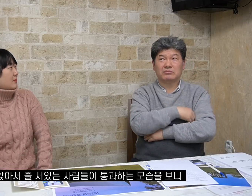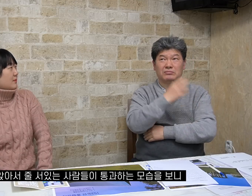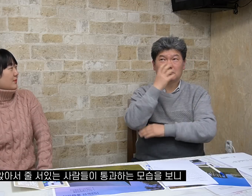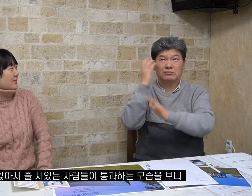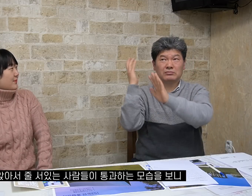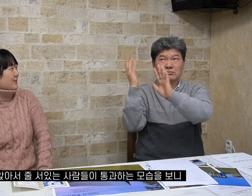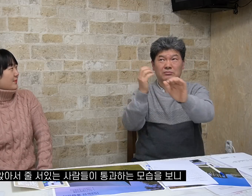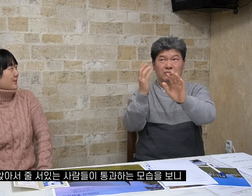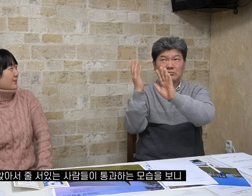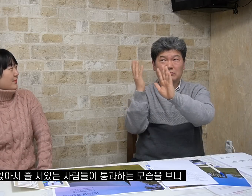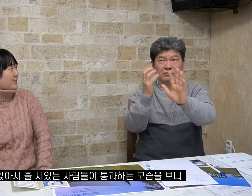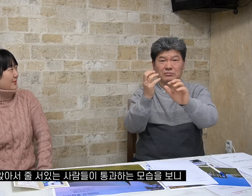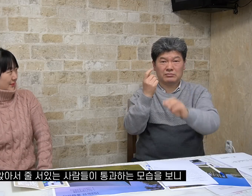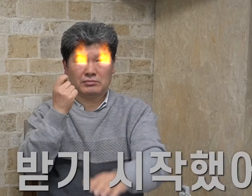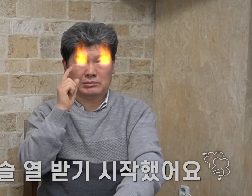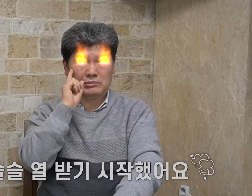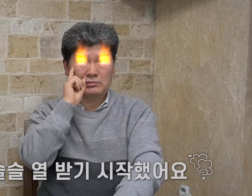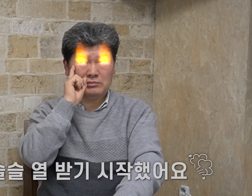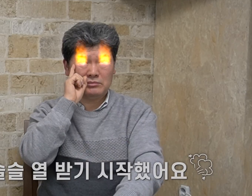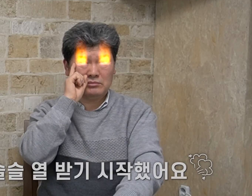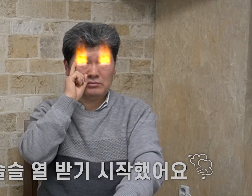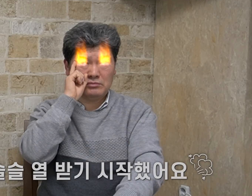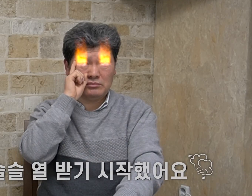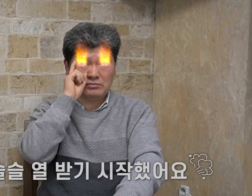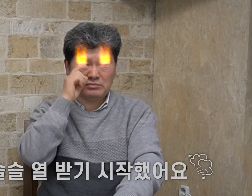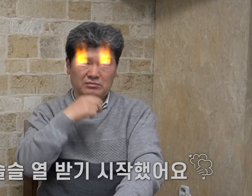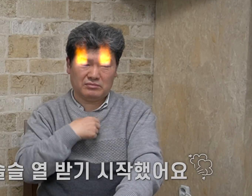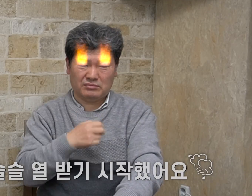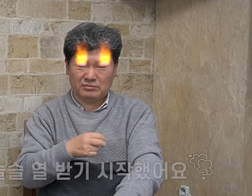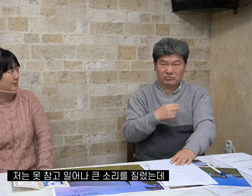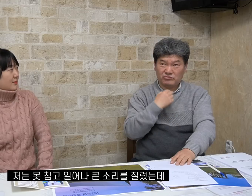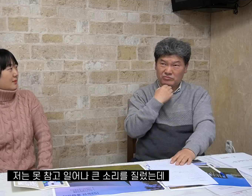As I sat down and watched the queues of people passing by, I started to get excited.